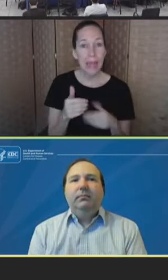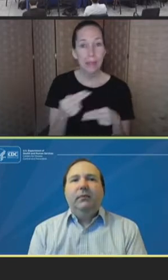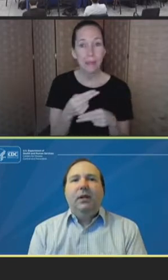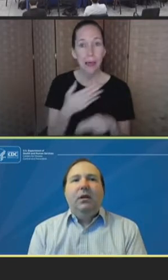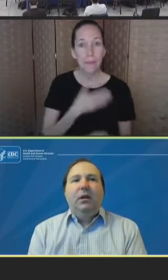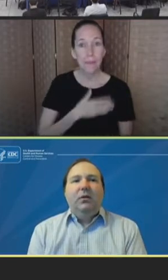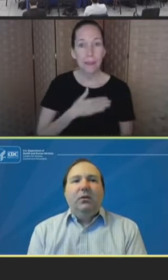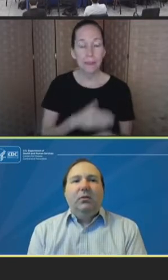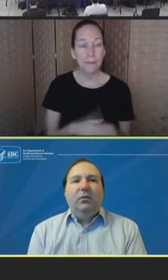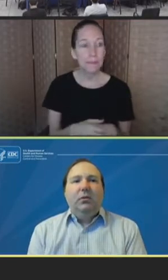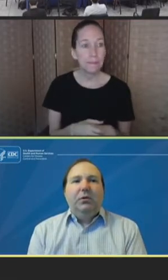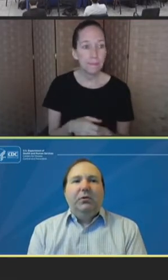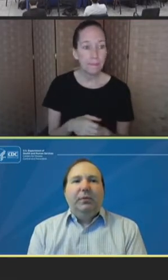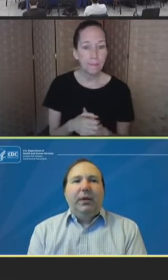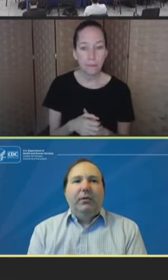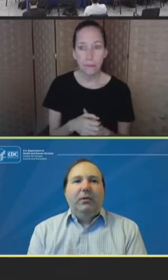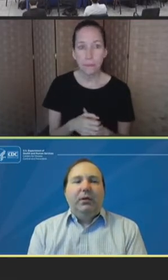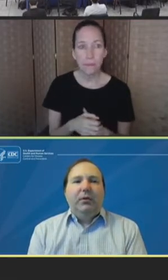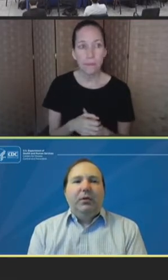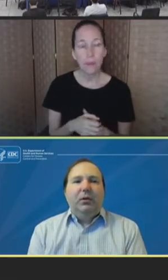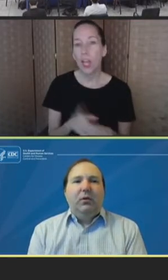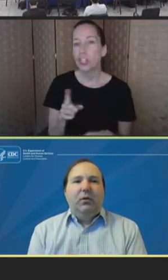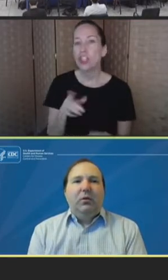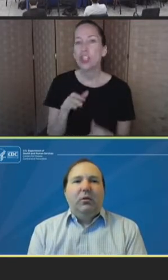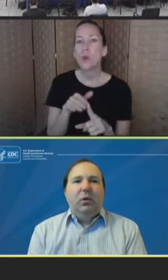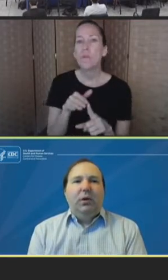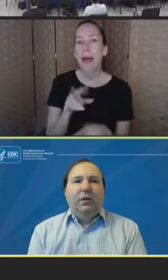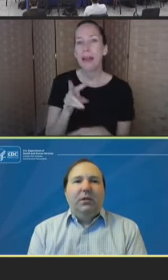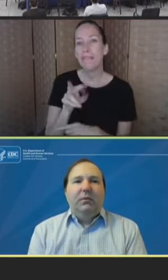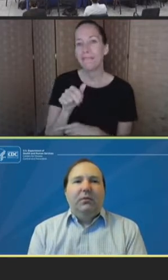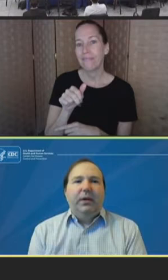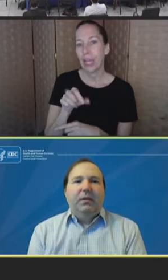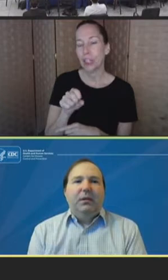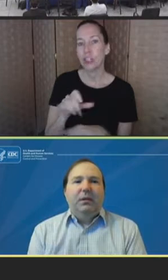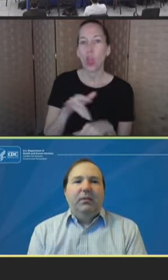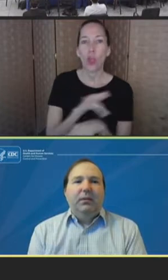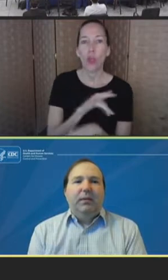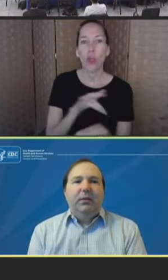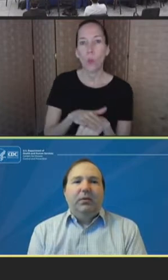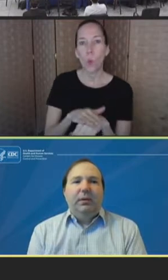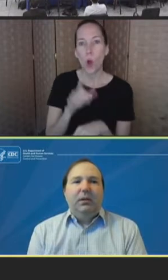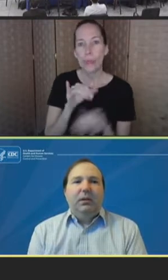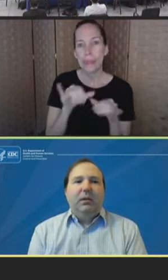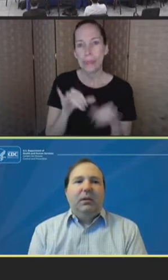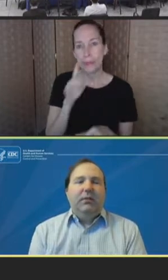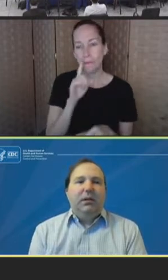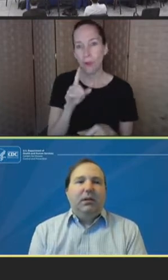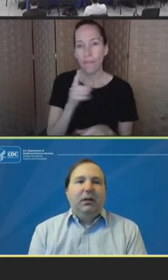So just a reminder, you know, VAERS is our early warning system for vaccine safety managed by CDC